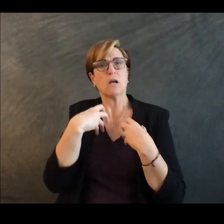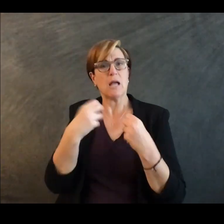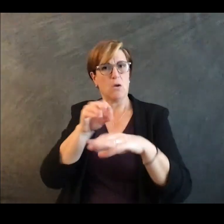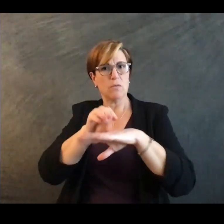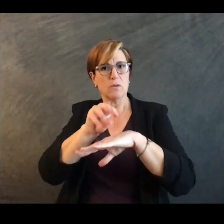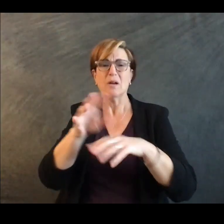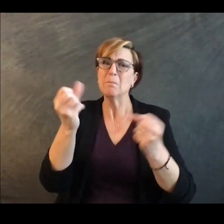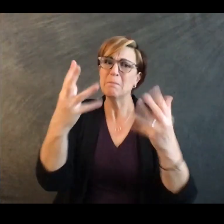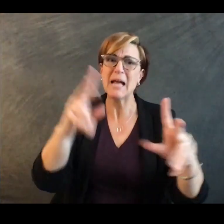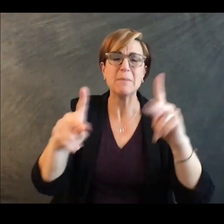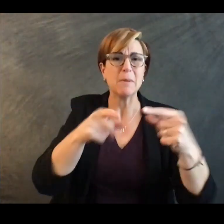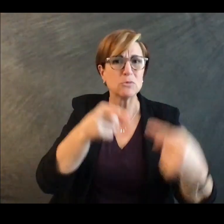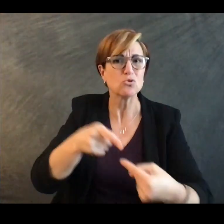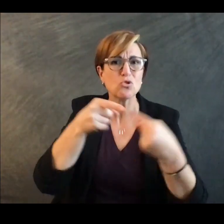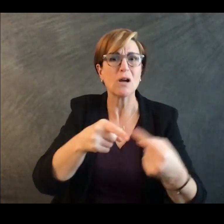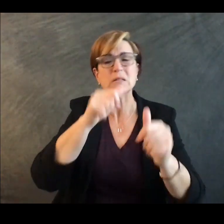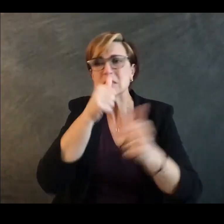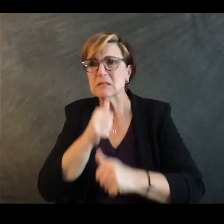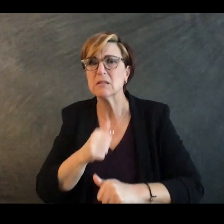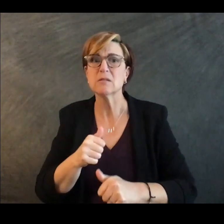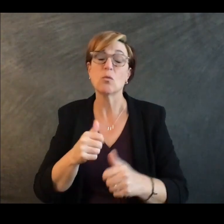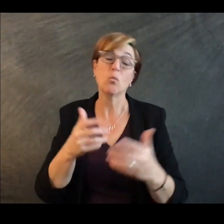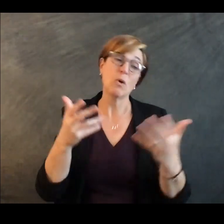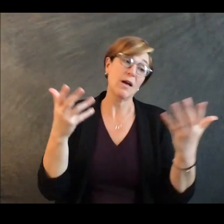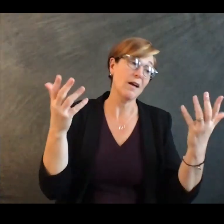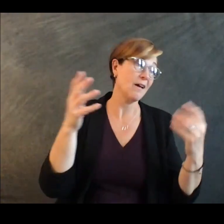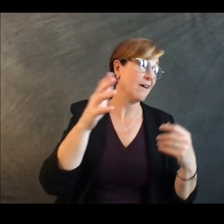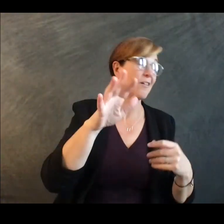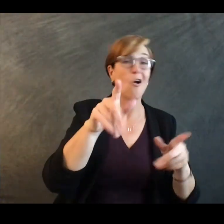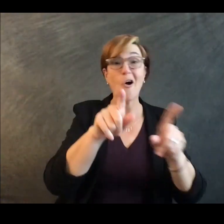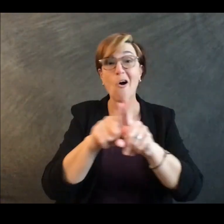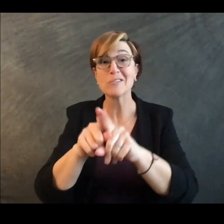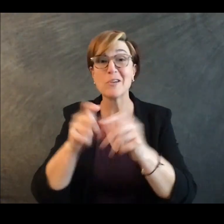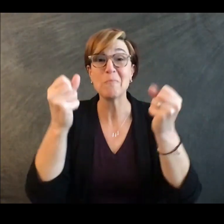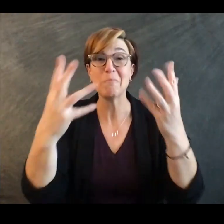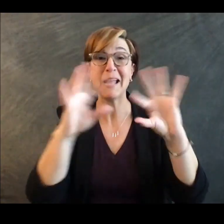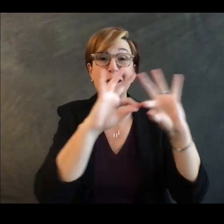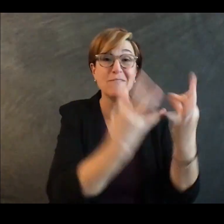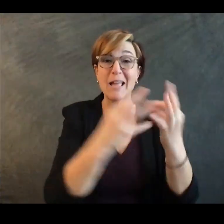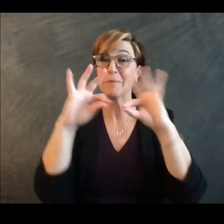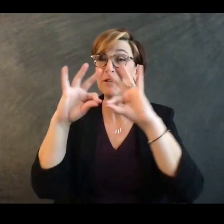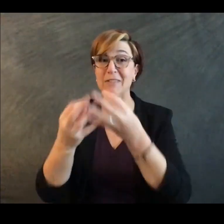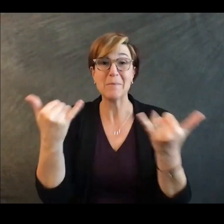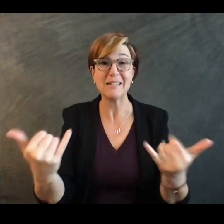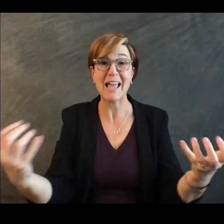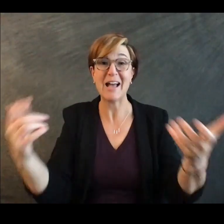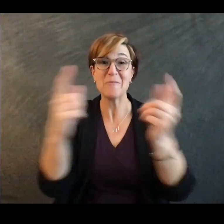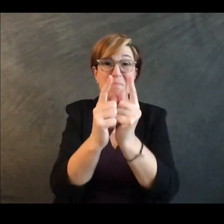and some people are getting to know each other frankly some families are getting to know each other on a positive note but there are a lot of people struggling